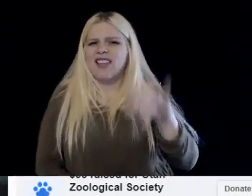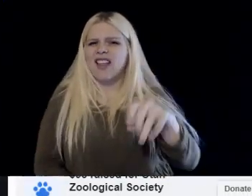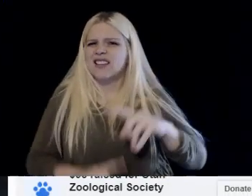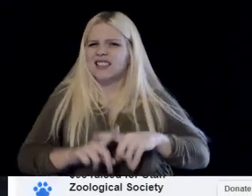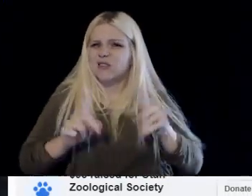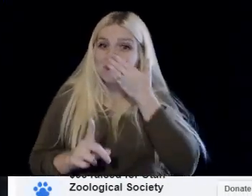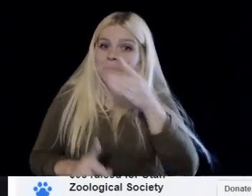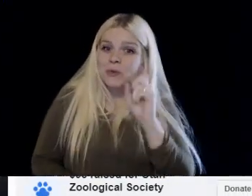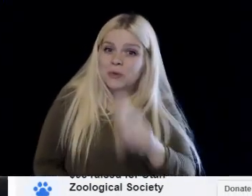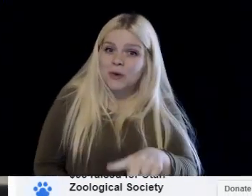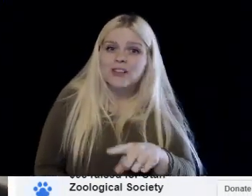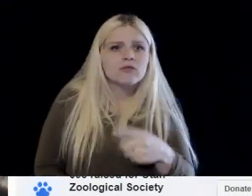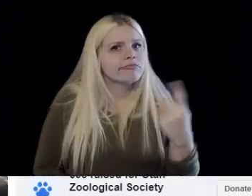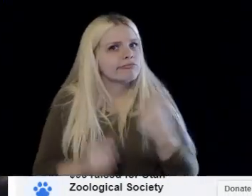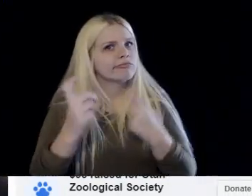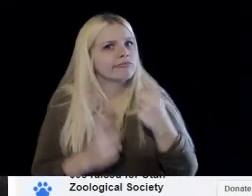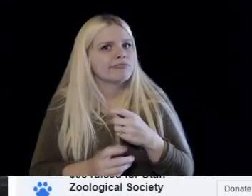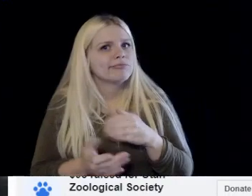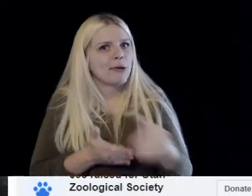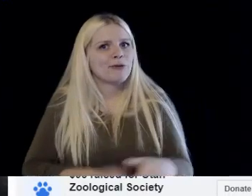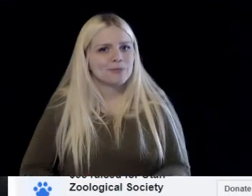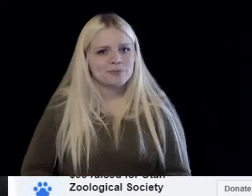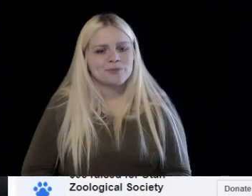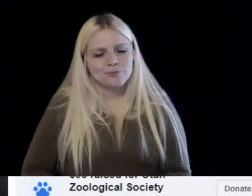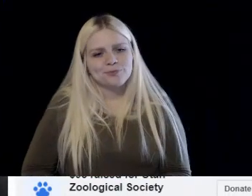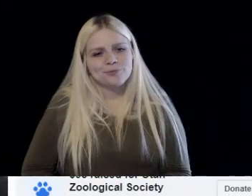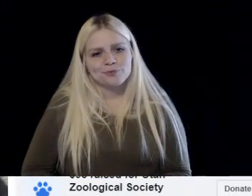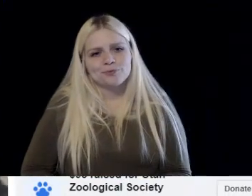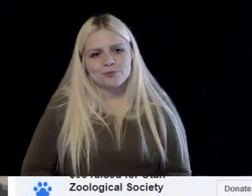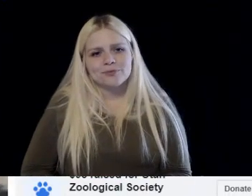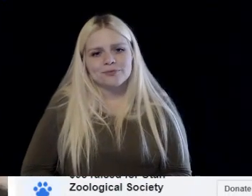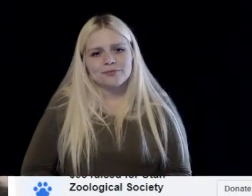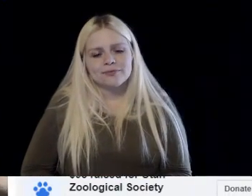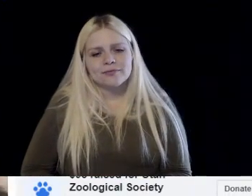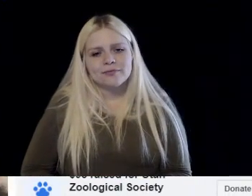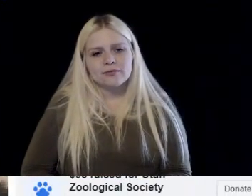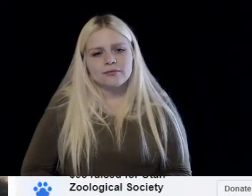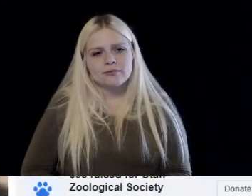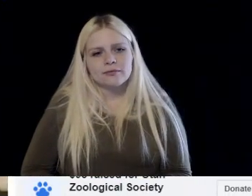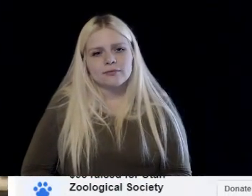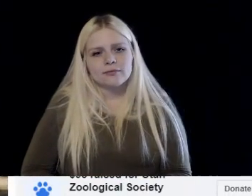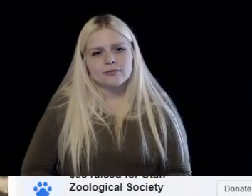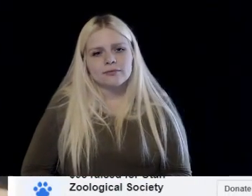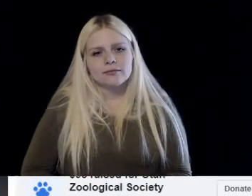And we get that question a lot. Do they know they- yes! Now, Brianna we